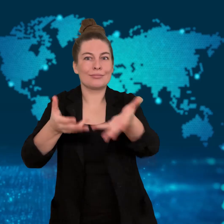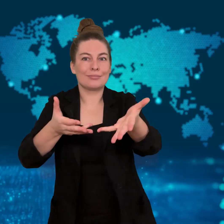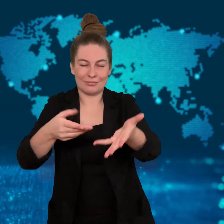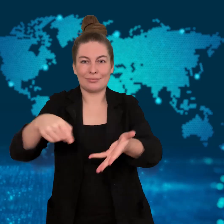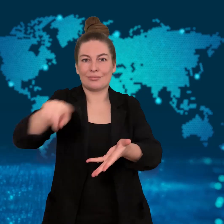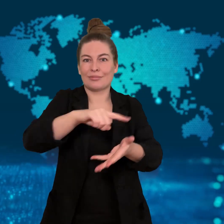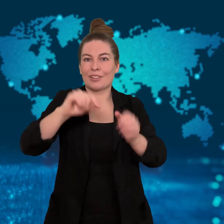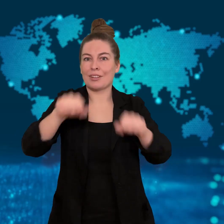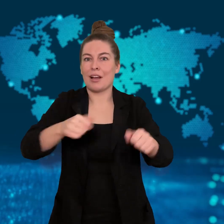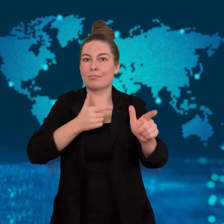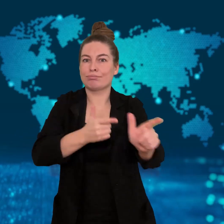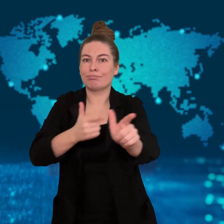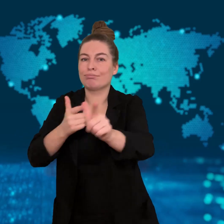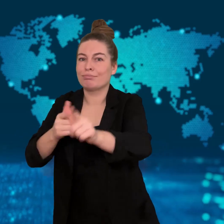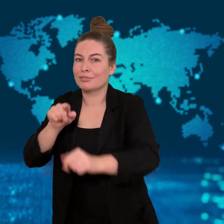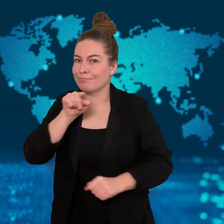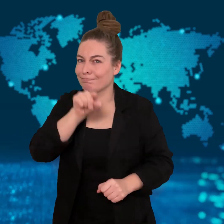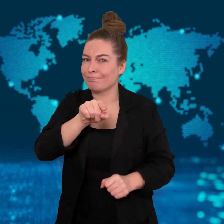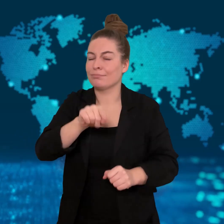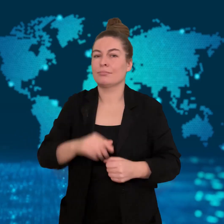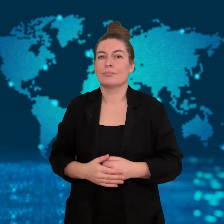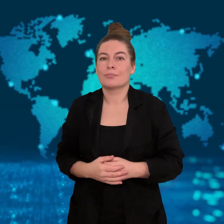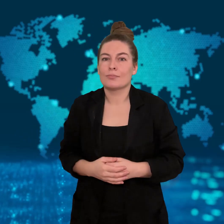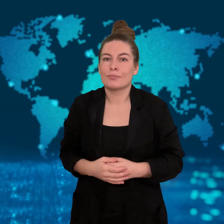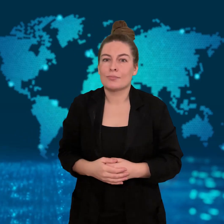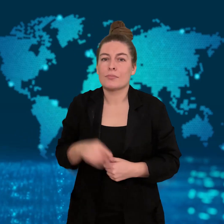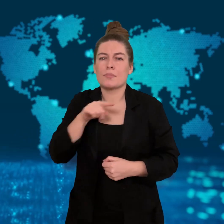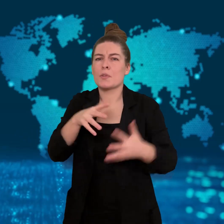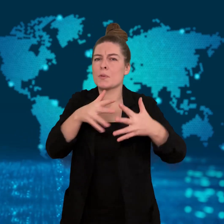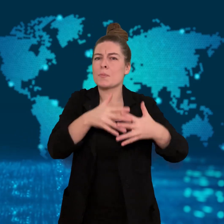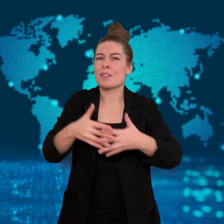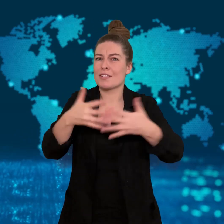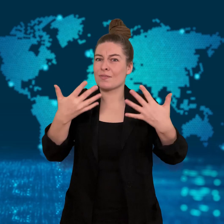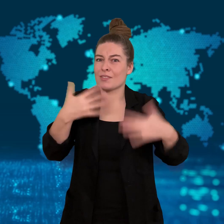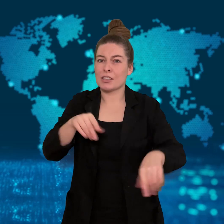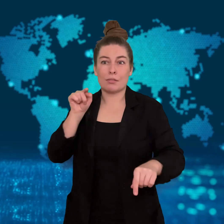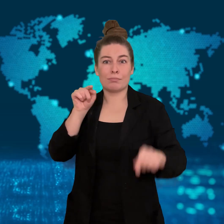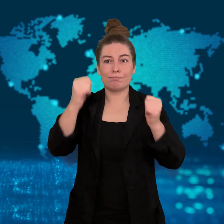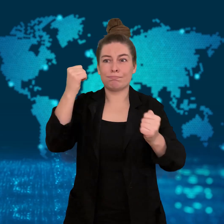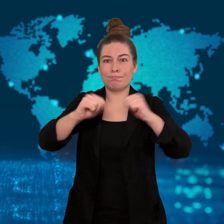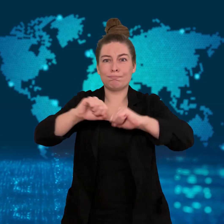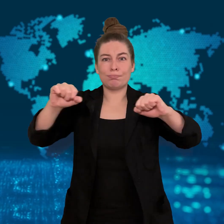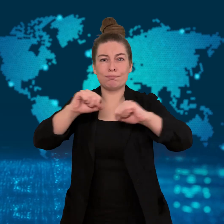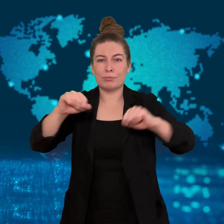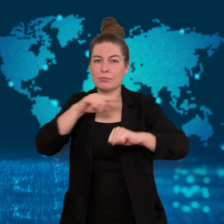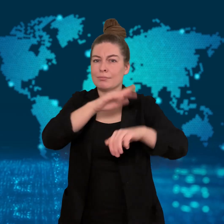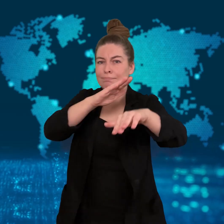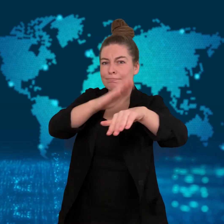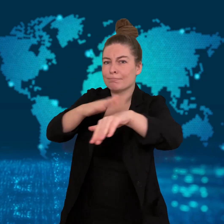in the Middle East but that the response was